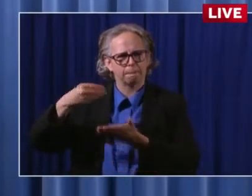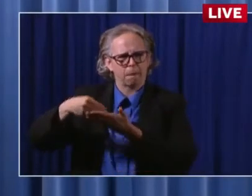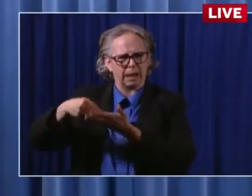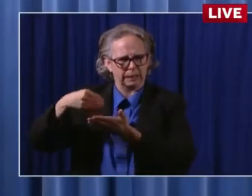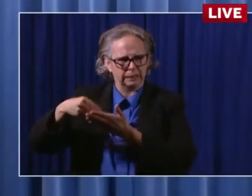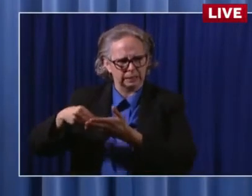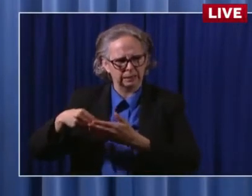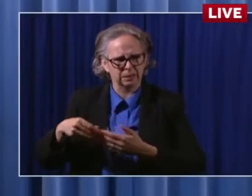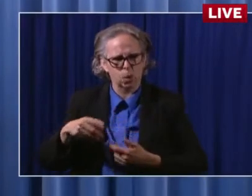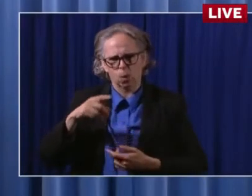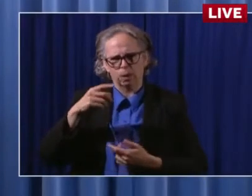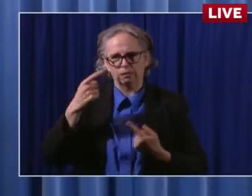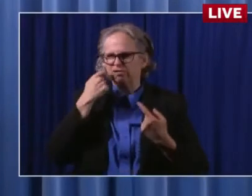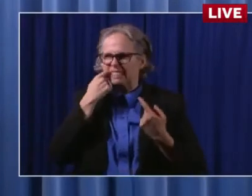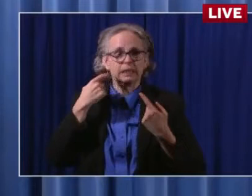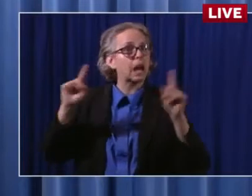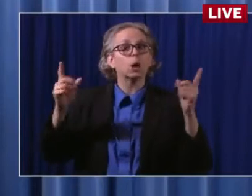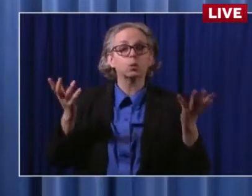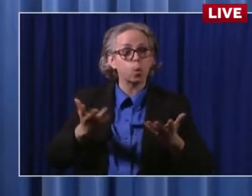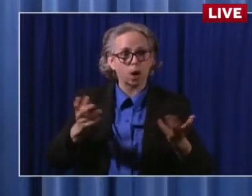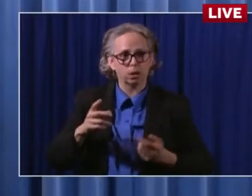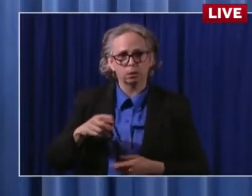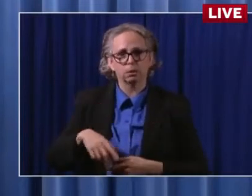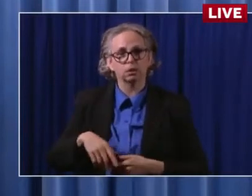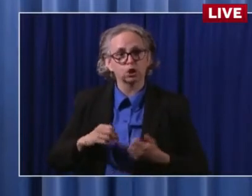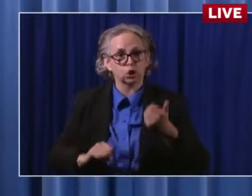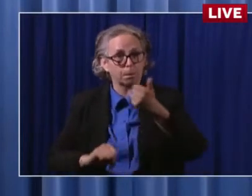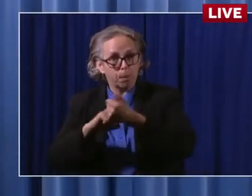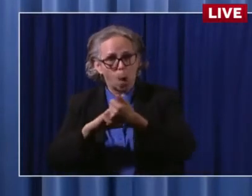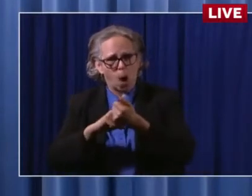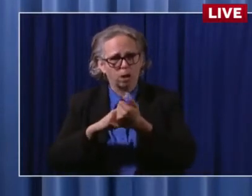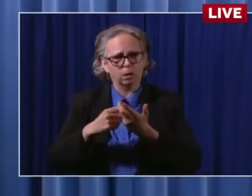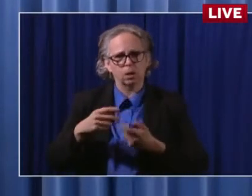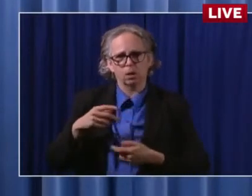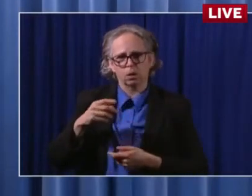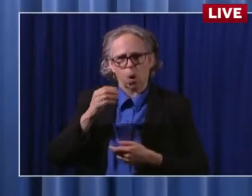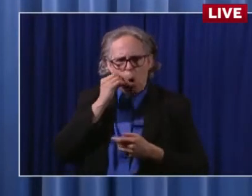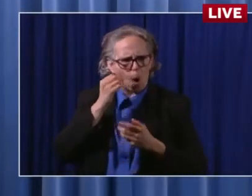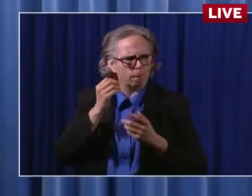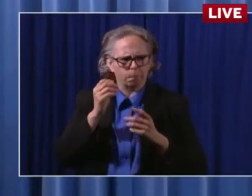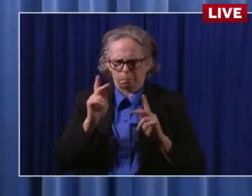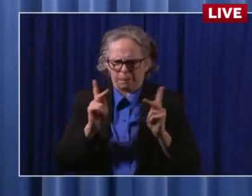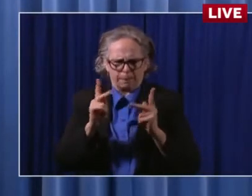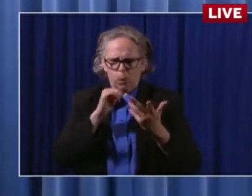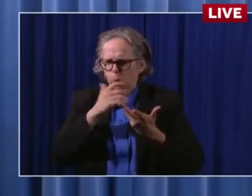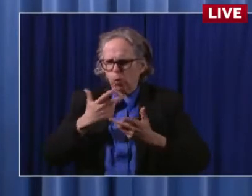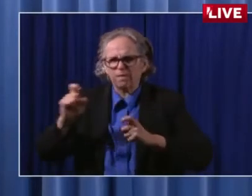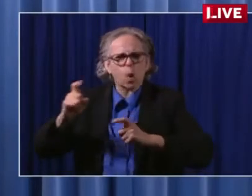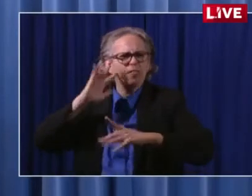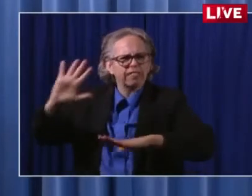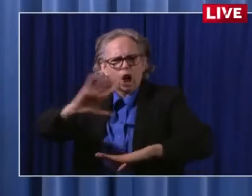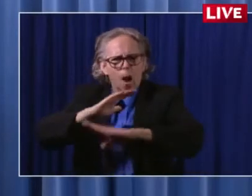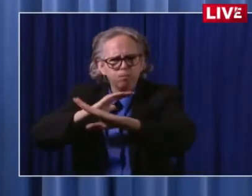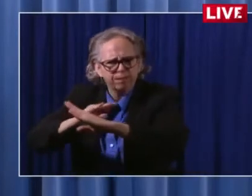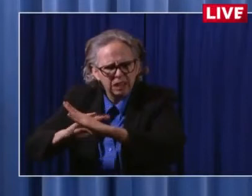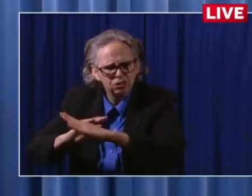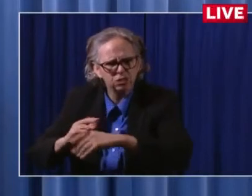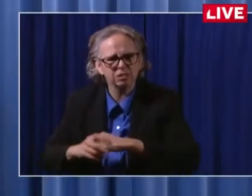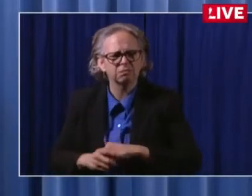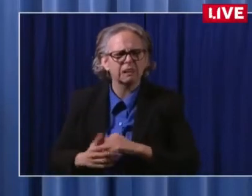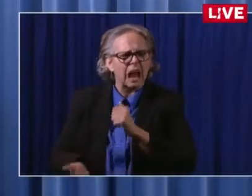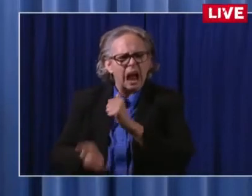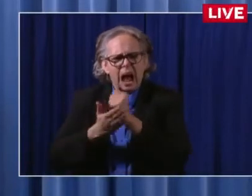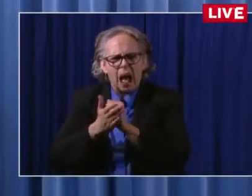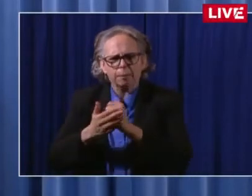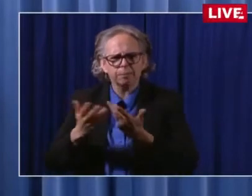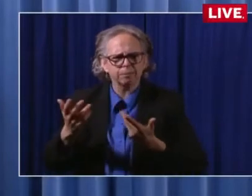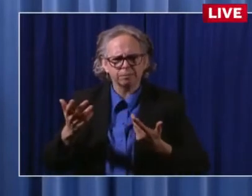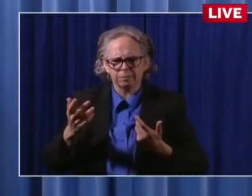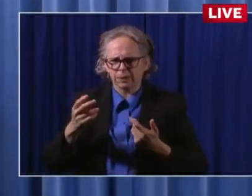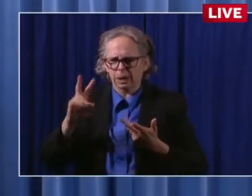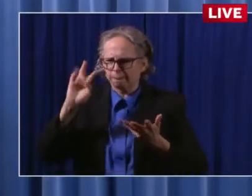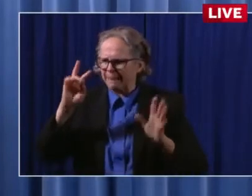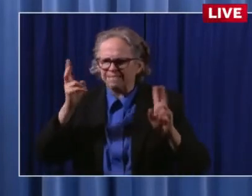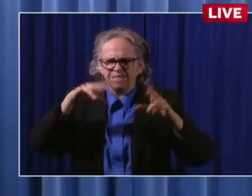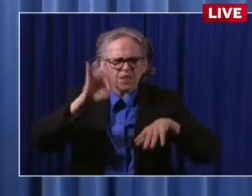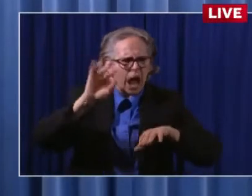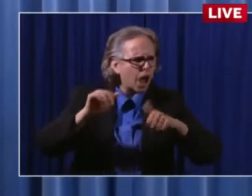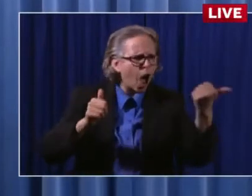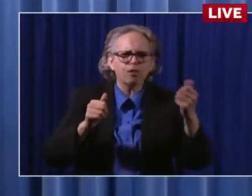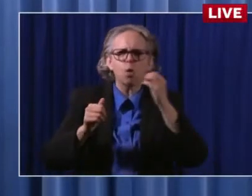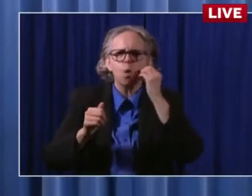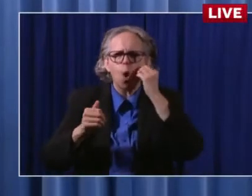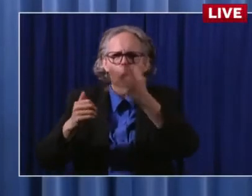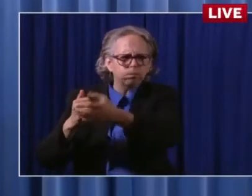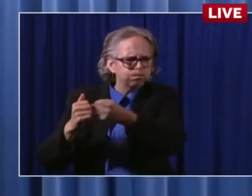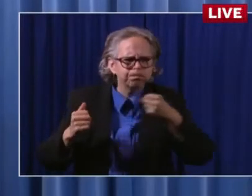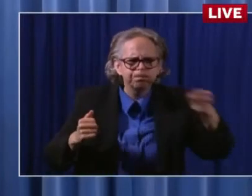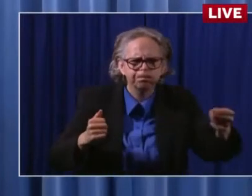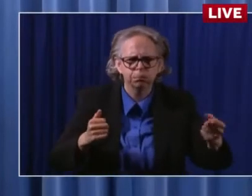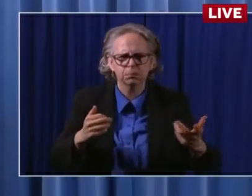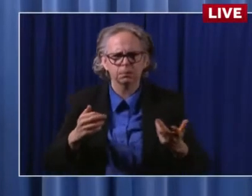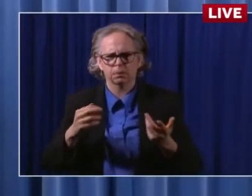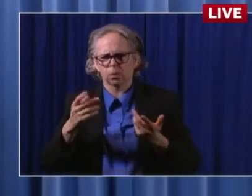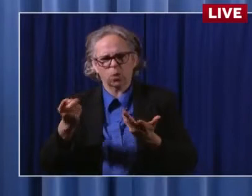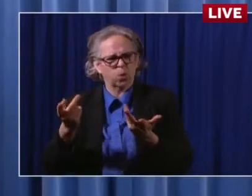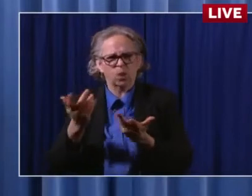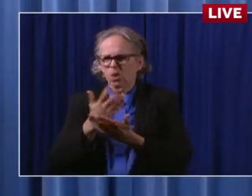IN APRIL, I ANNOUNCED A ONE MILLION-DOLLAR GRANT TO THE COALITION OF HOMELESSNESS AND HOUSING TO SUPPORT HOMELESSNESS PREVENTION EFFORTS AND TO RAPIDLY TREEHOUSE INDIVIDUALS